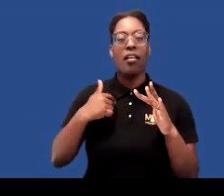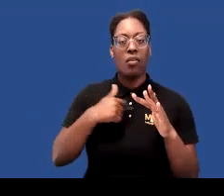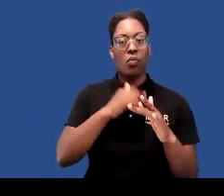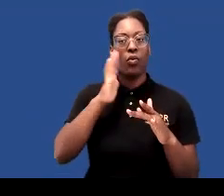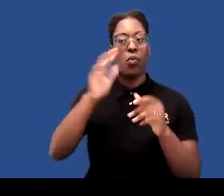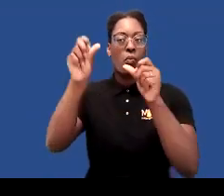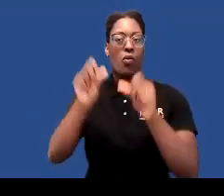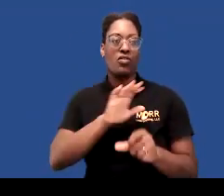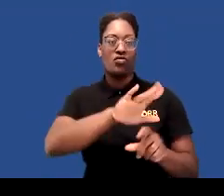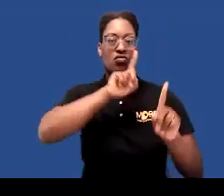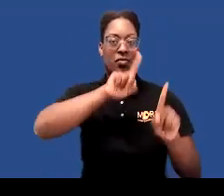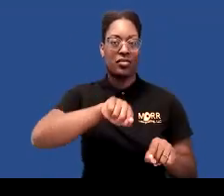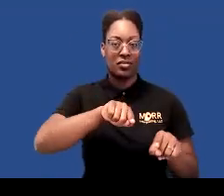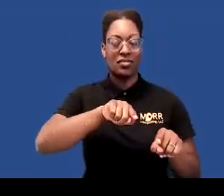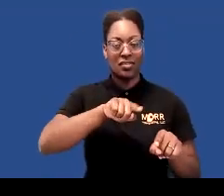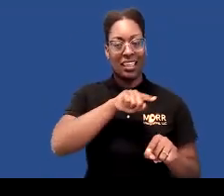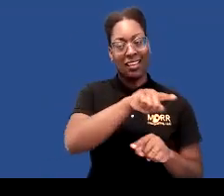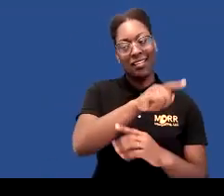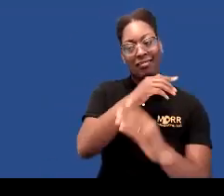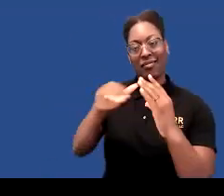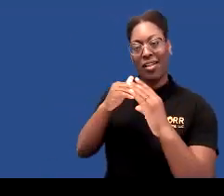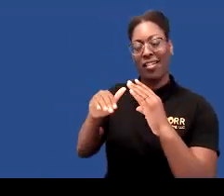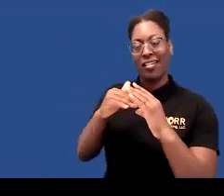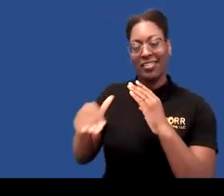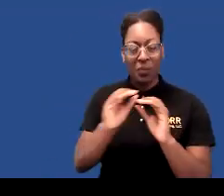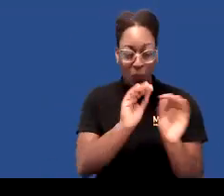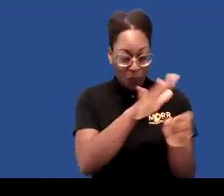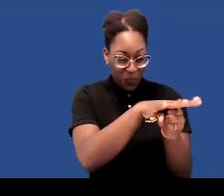and, Eric, Elle is going to sort of be guiding the questions and